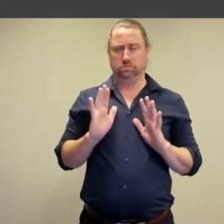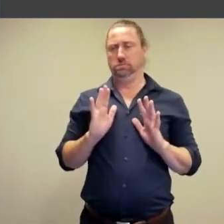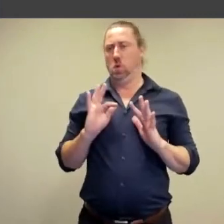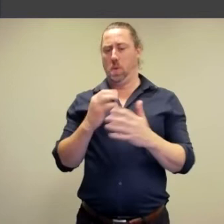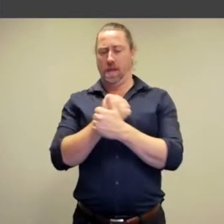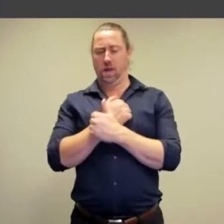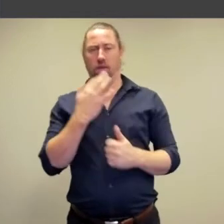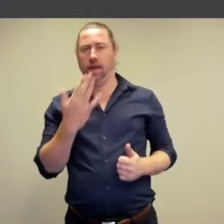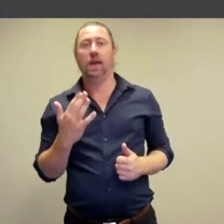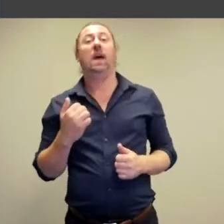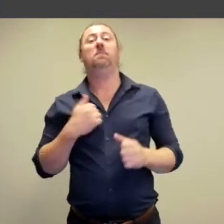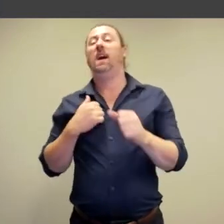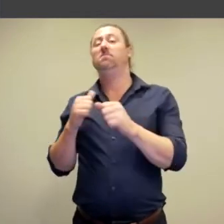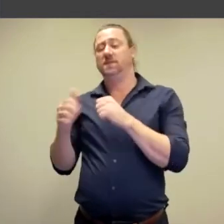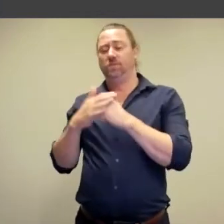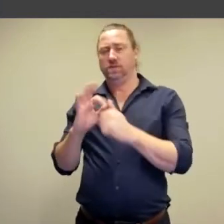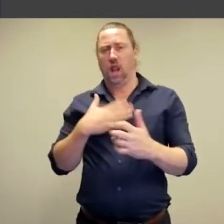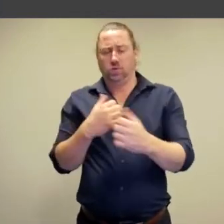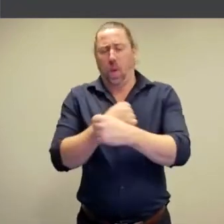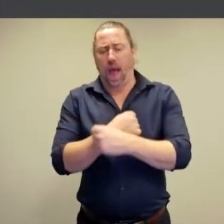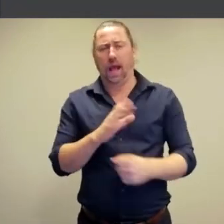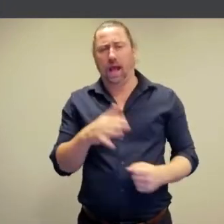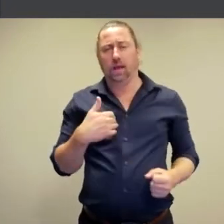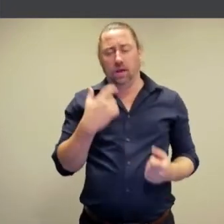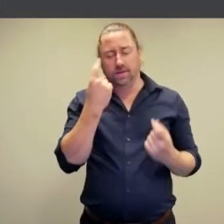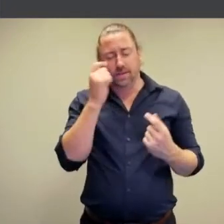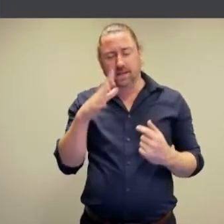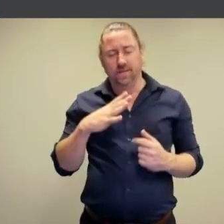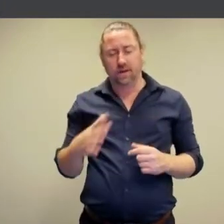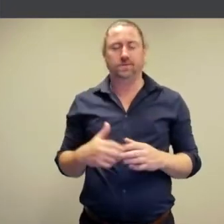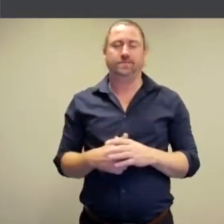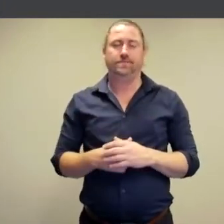My best friend doesn't like hugs so I